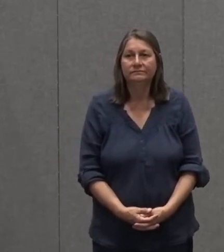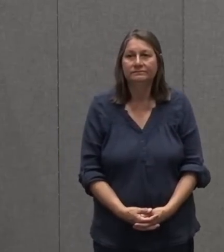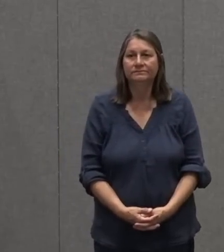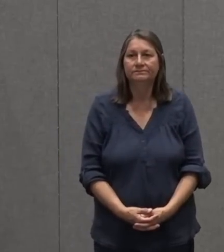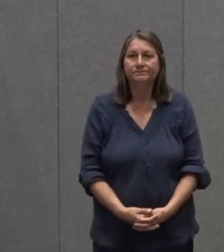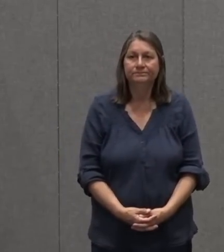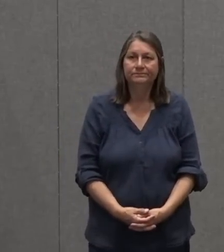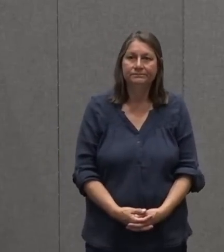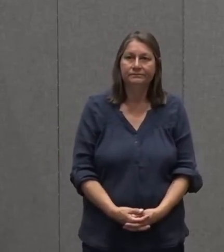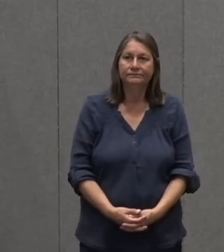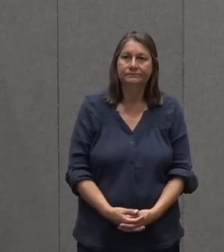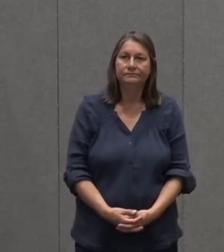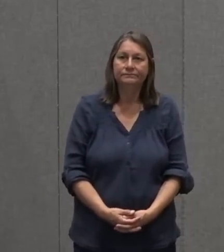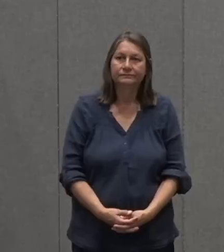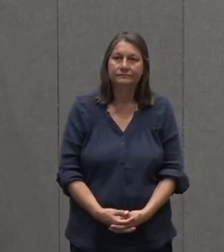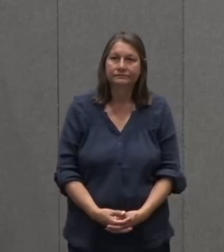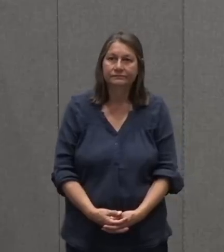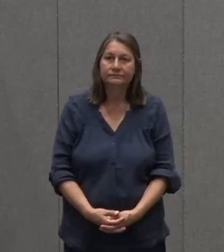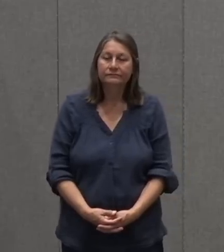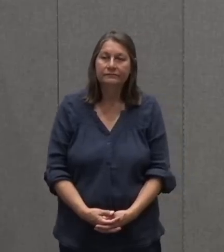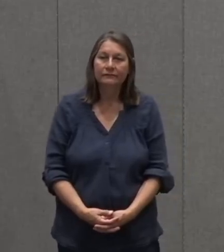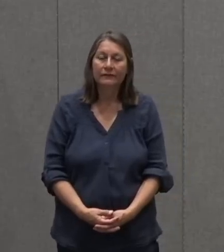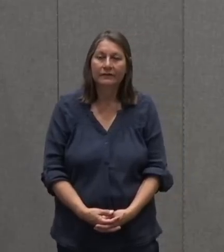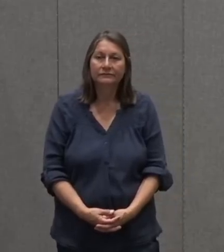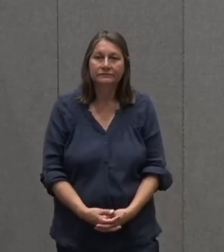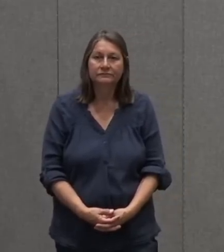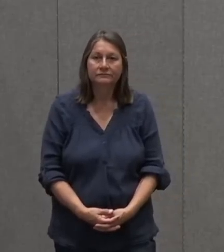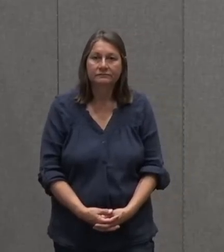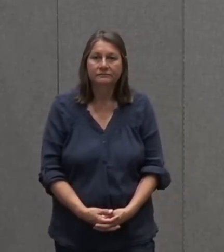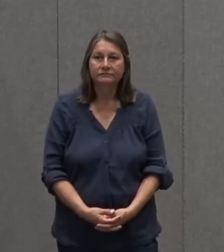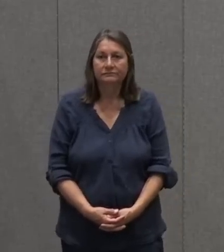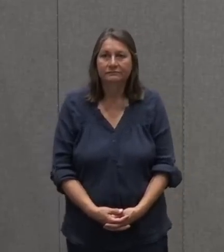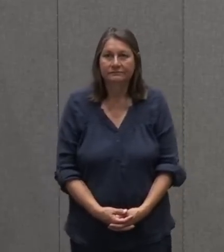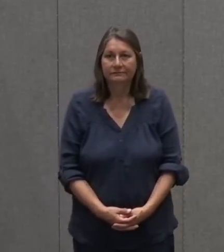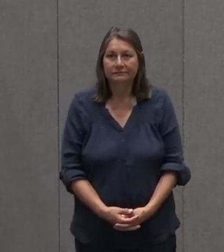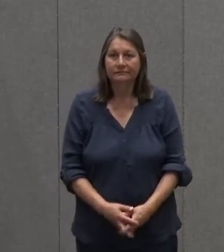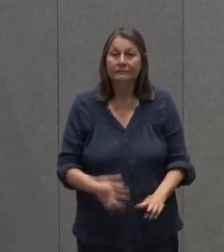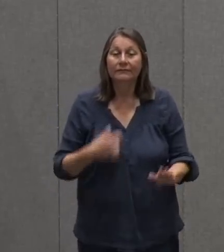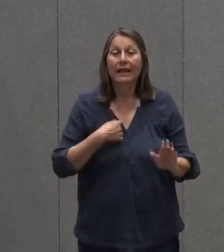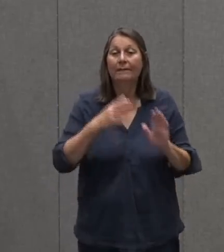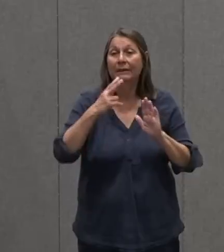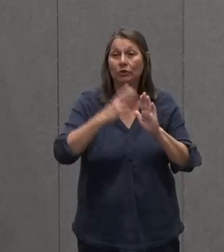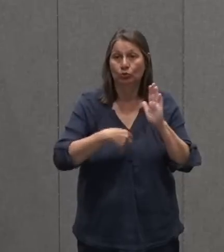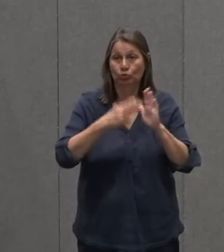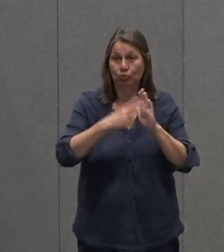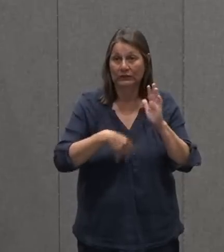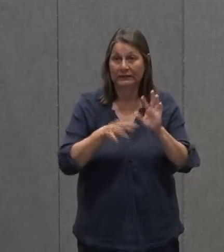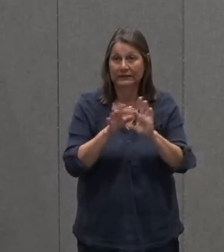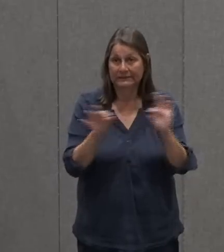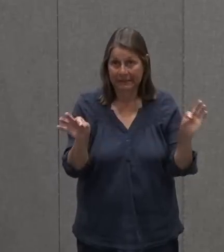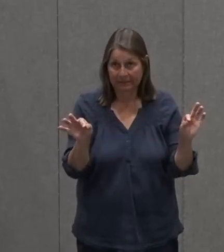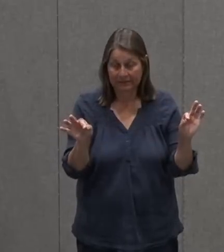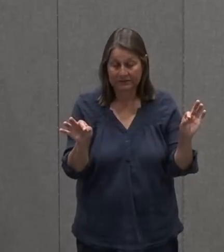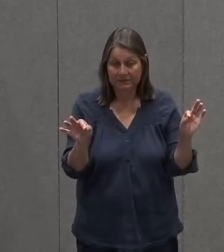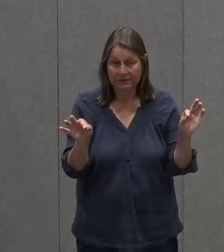And so, what I'm gonna do is I'm gonna just read some statements to you and after I read the statement to you,